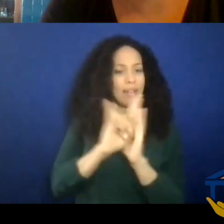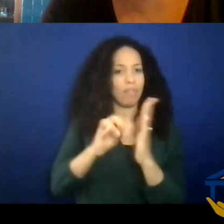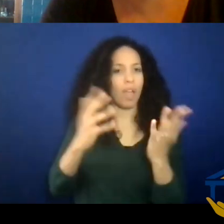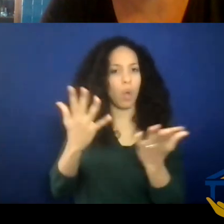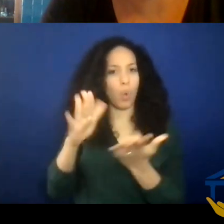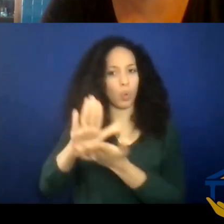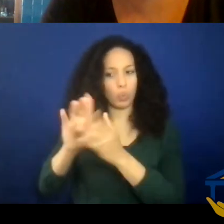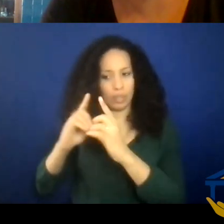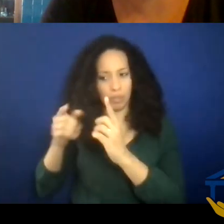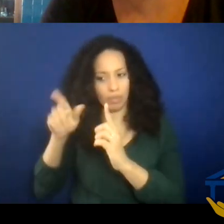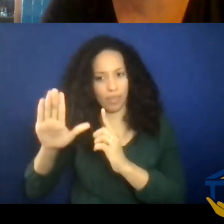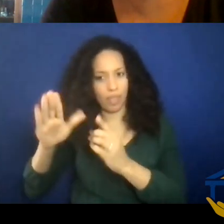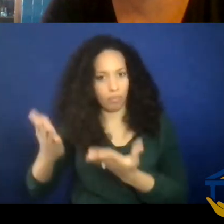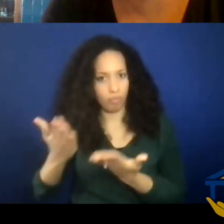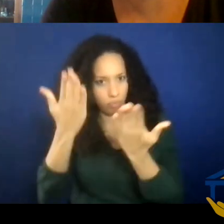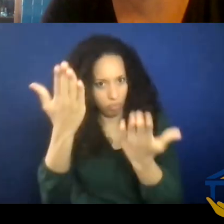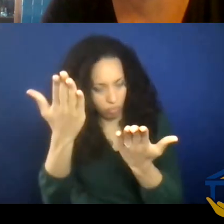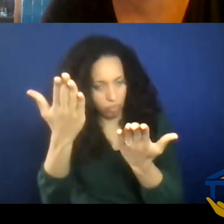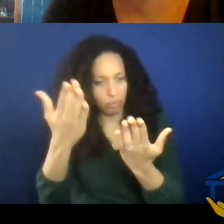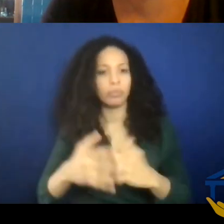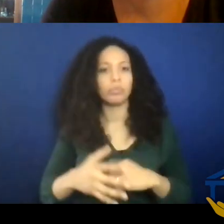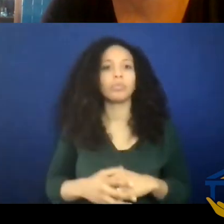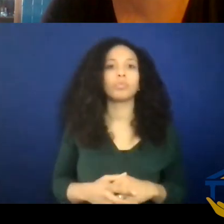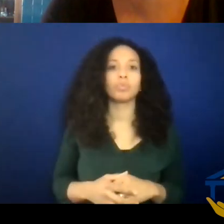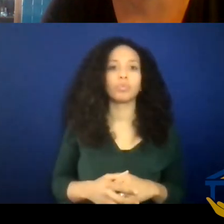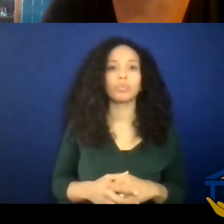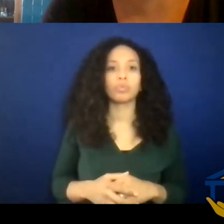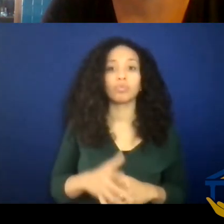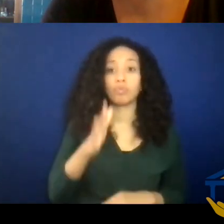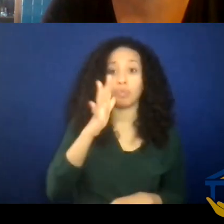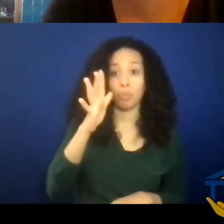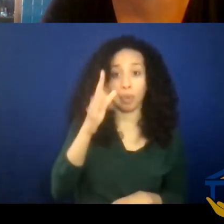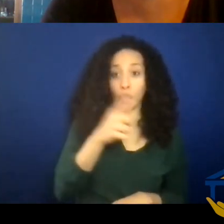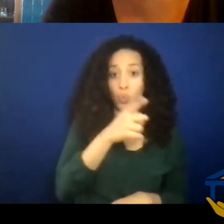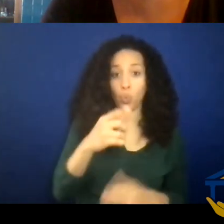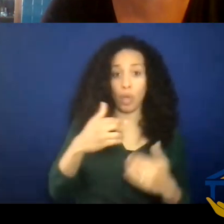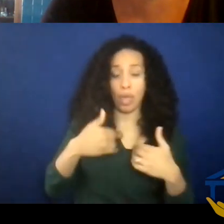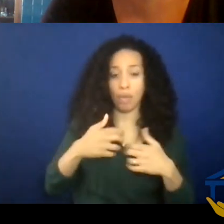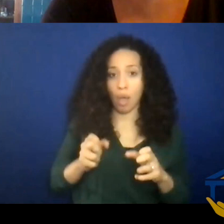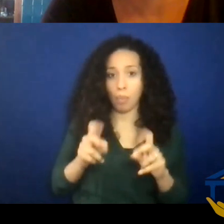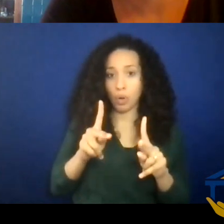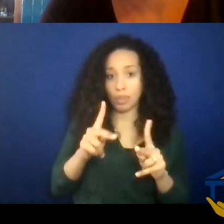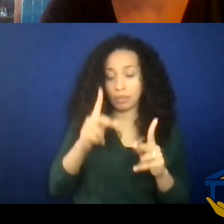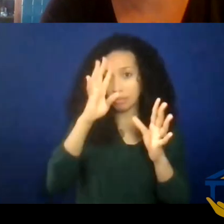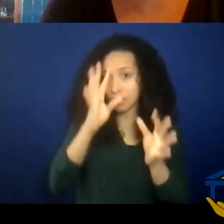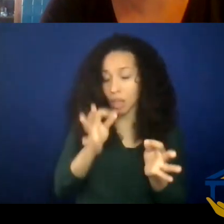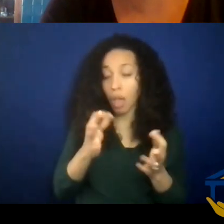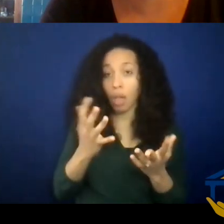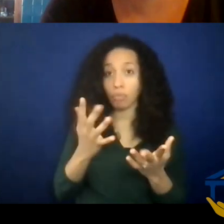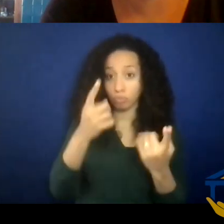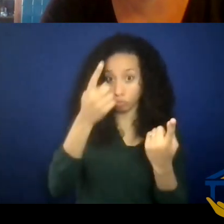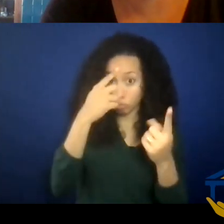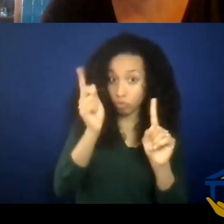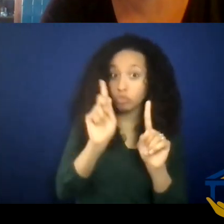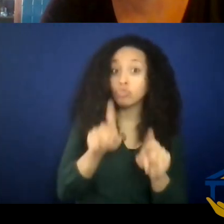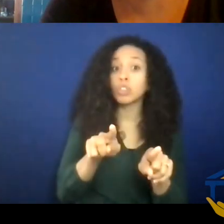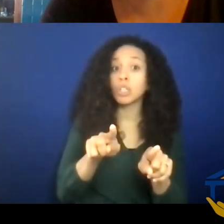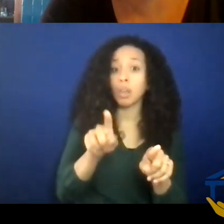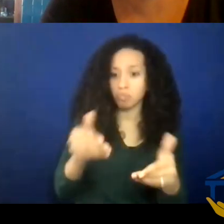will have the opportunity to decide whether you agree that they should implement this program